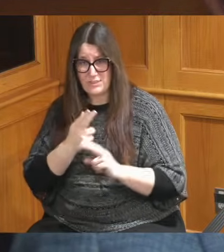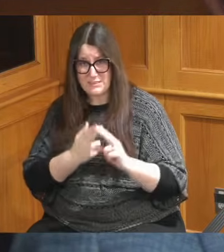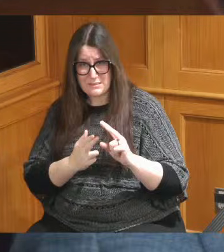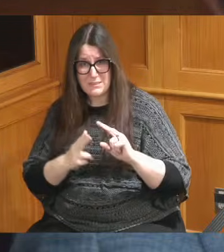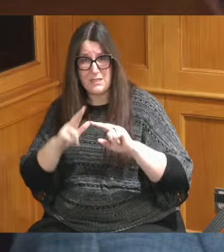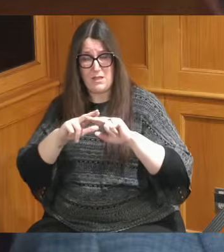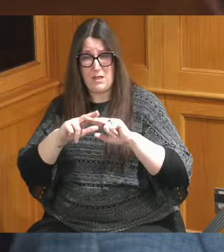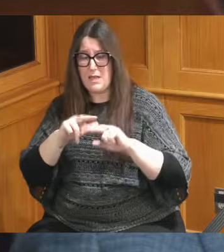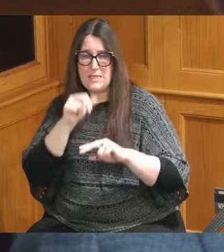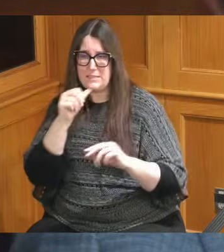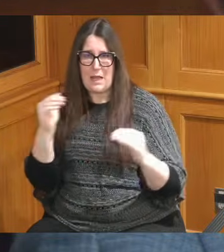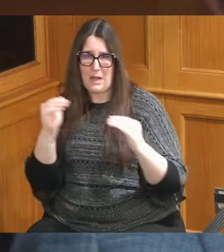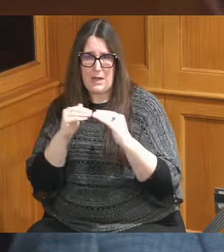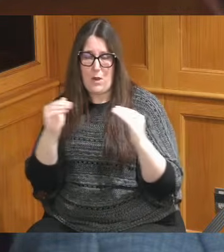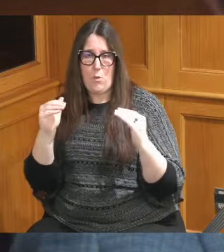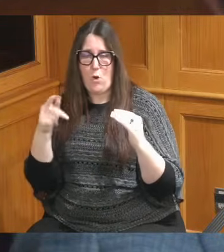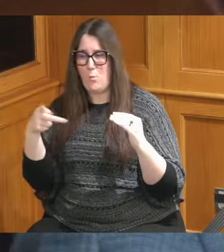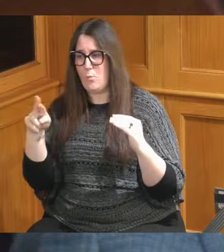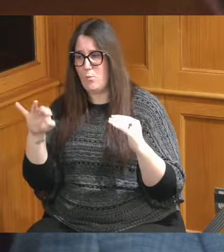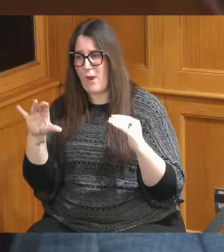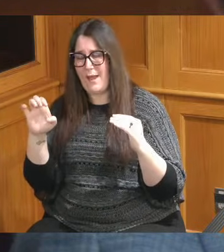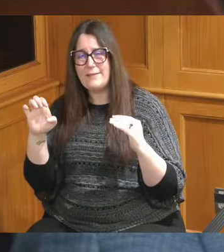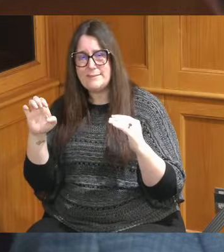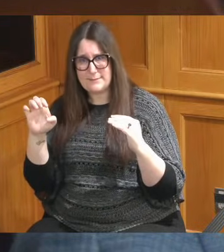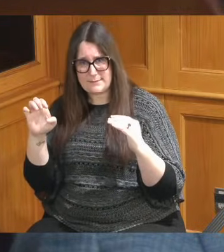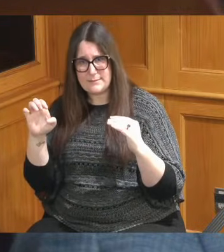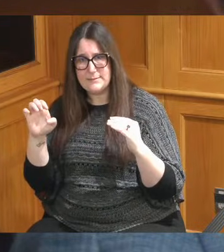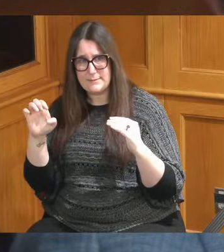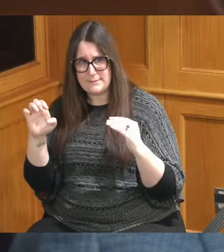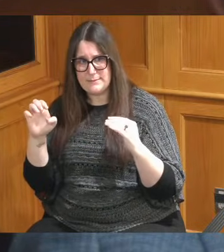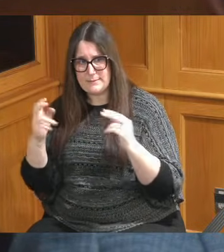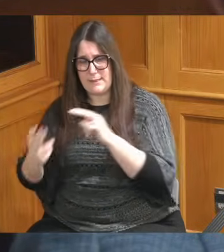to price gouging. Um, because we have these providers in the community that are offering